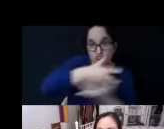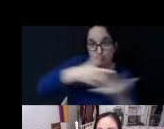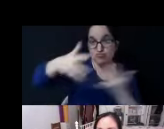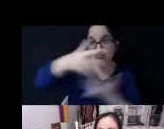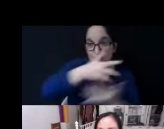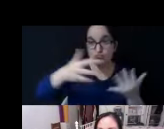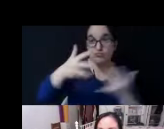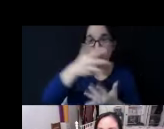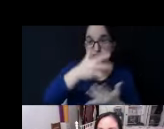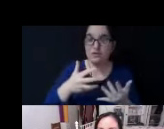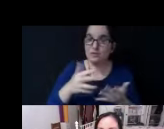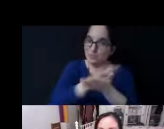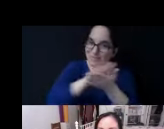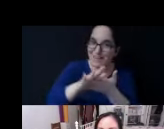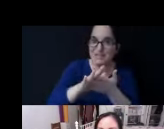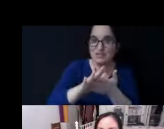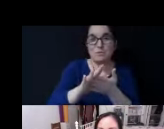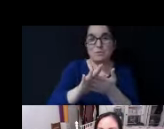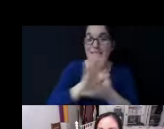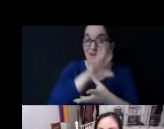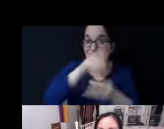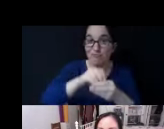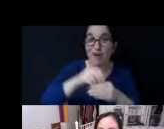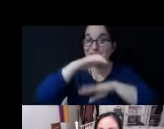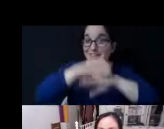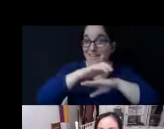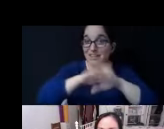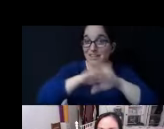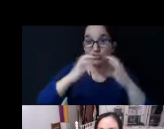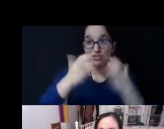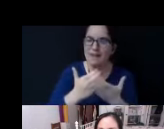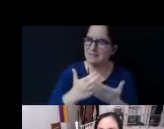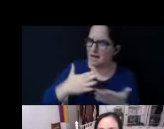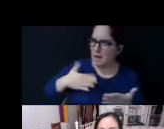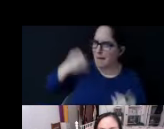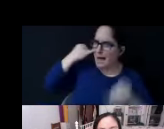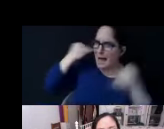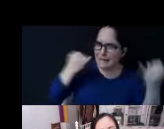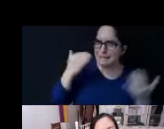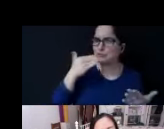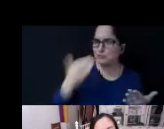class where I'm constantly told that my ideas are good and they're never judged, so thank you Mrs. Smith.